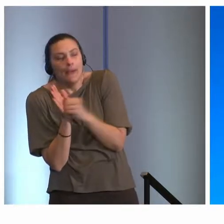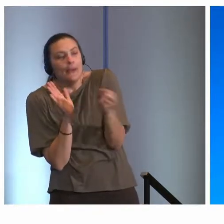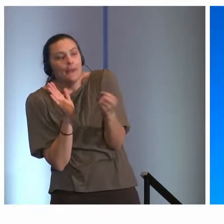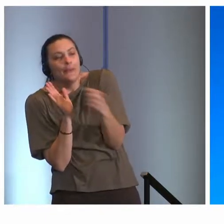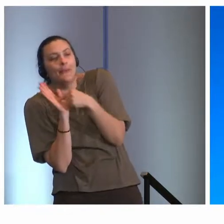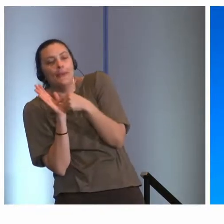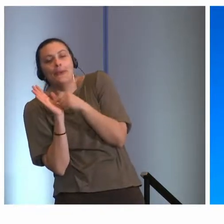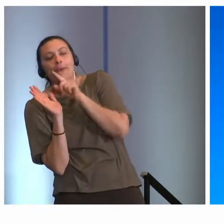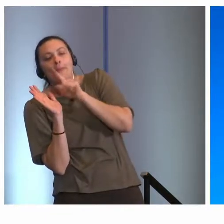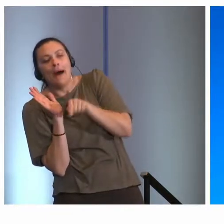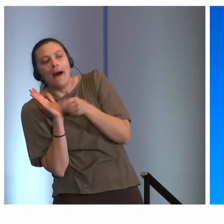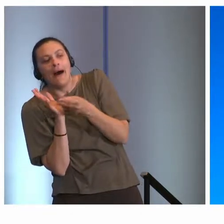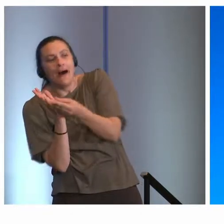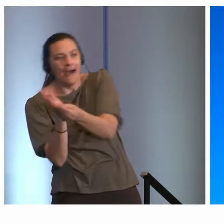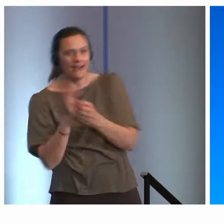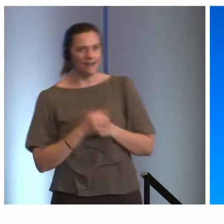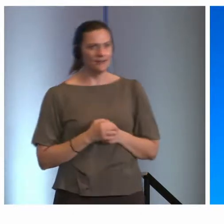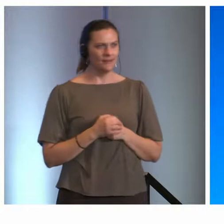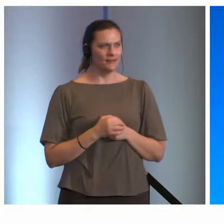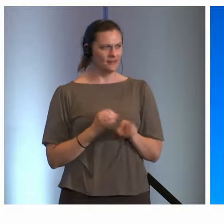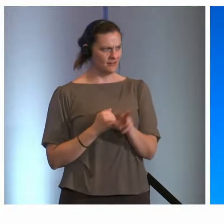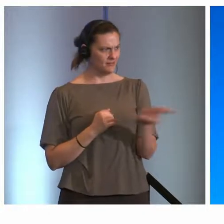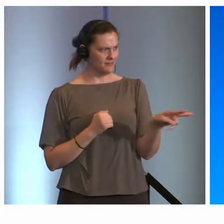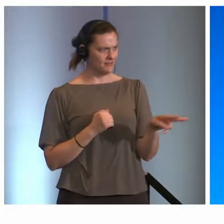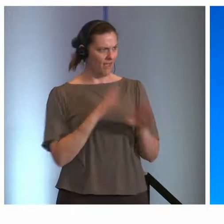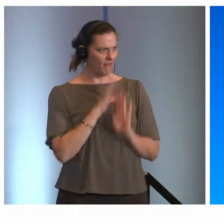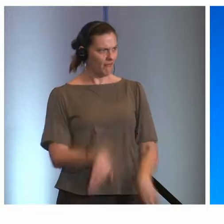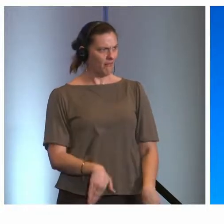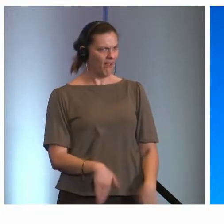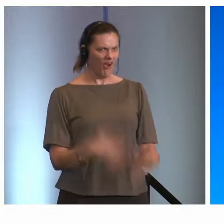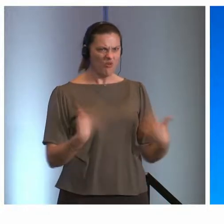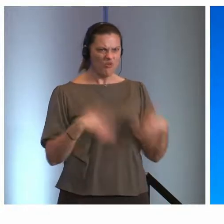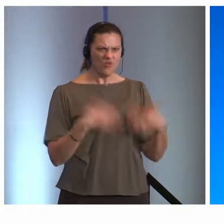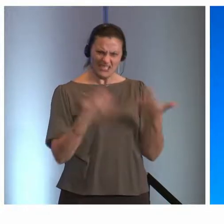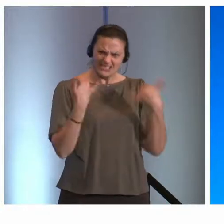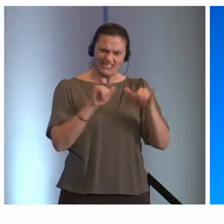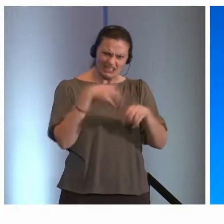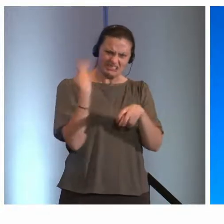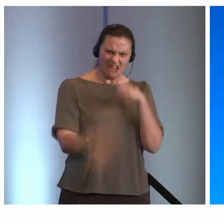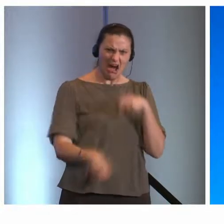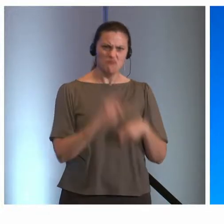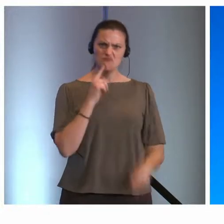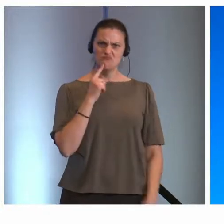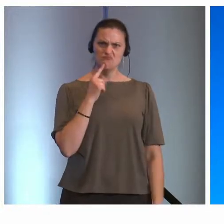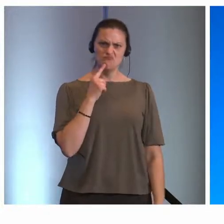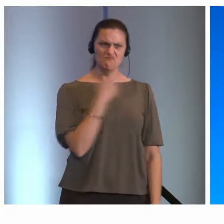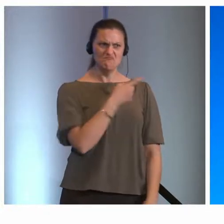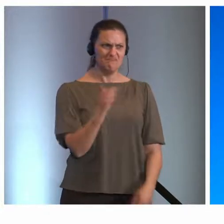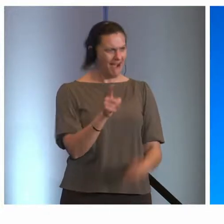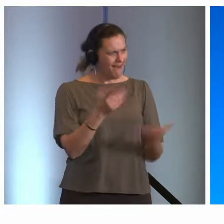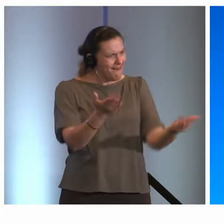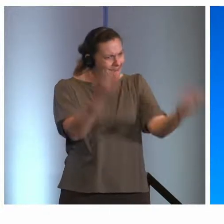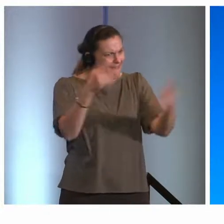pmitt and little questions we won't bother singing the 7th inning stretch, we're still a tough crowd you think after 51